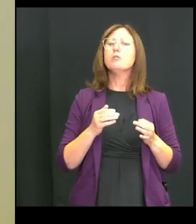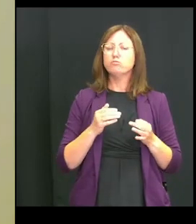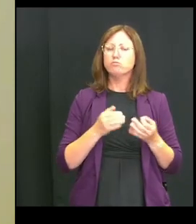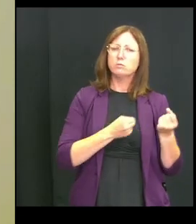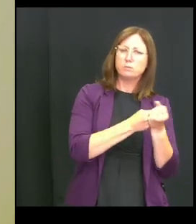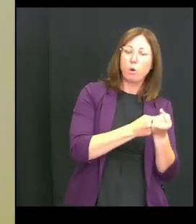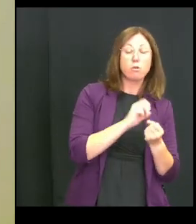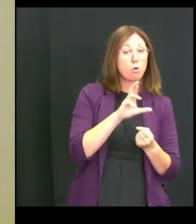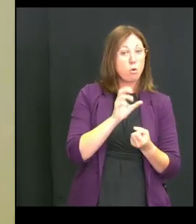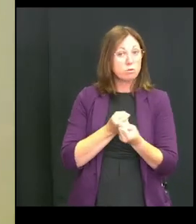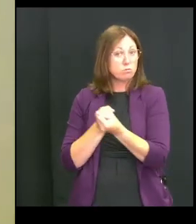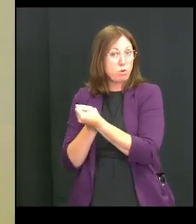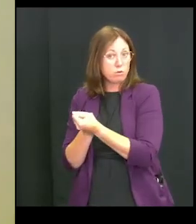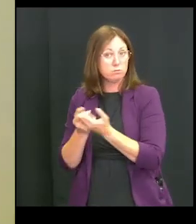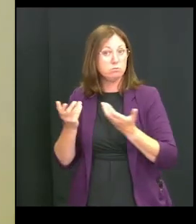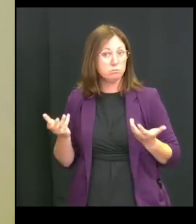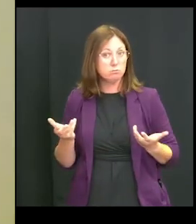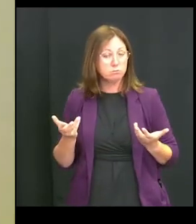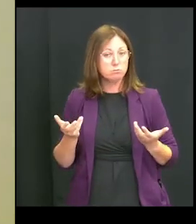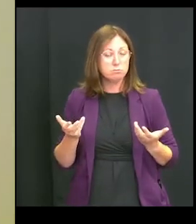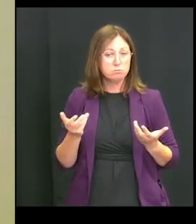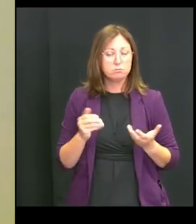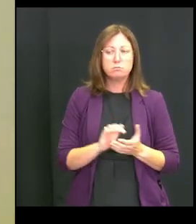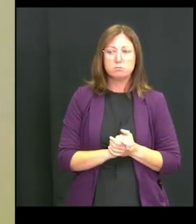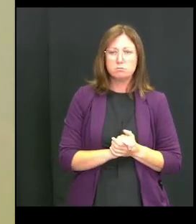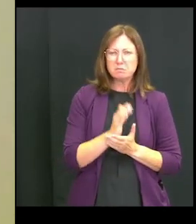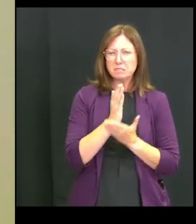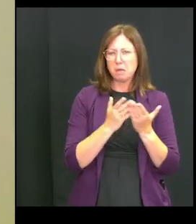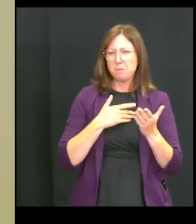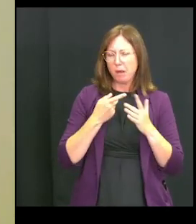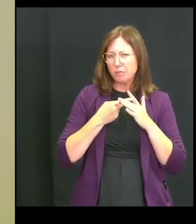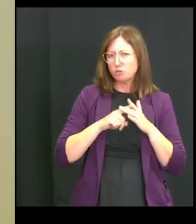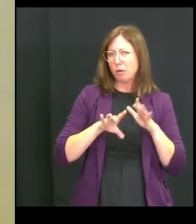So those are some of my starting comments.